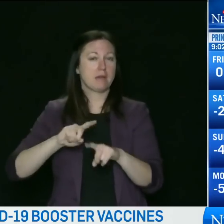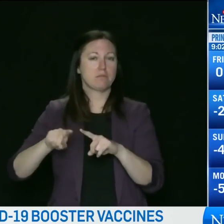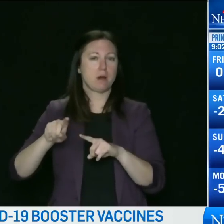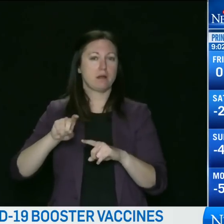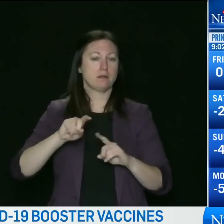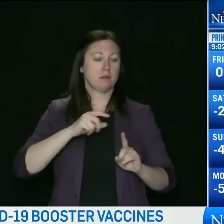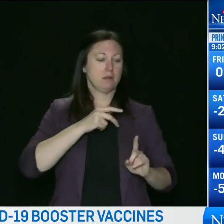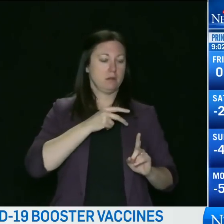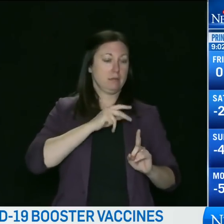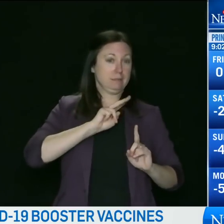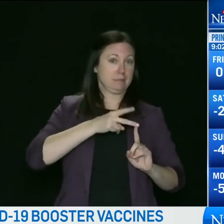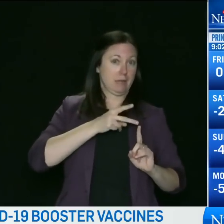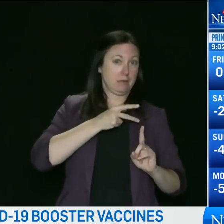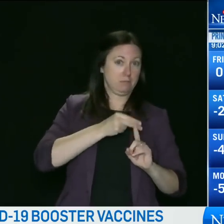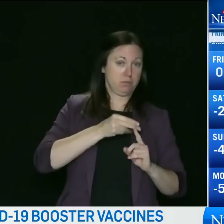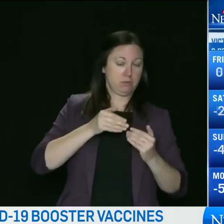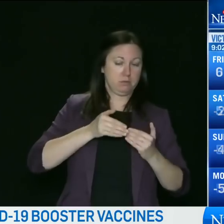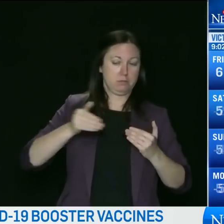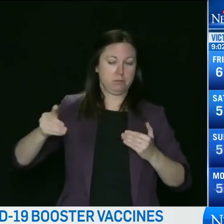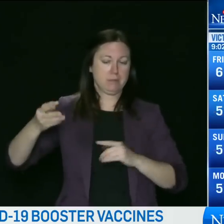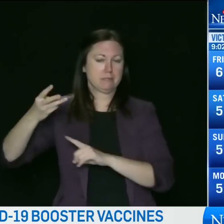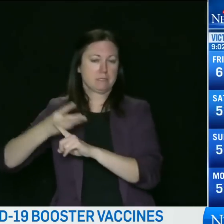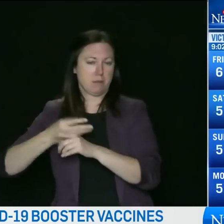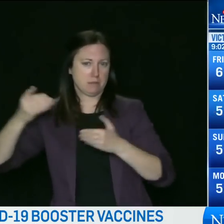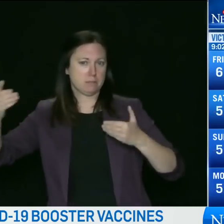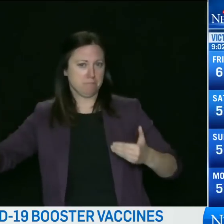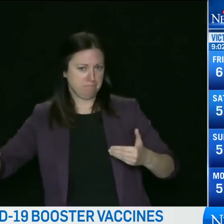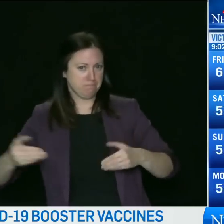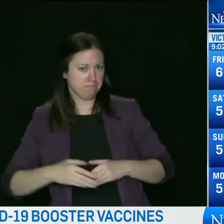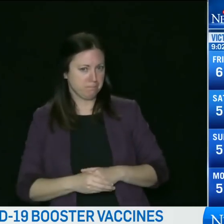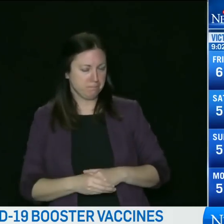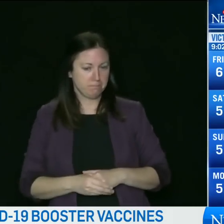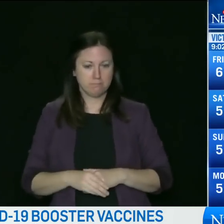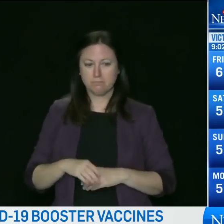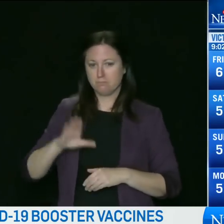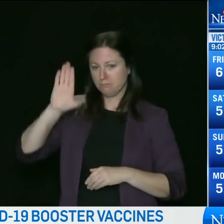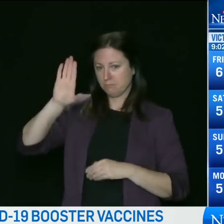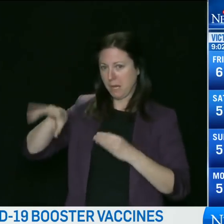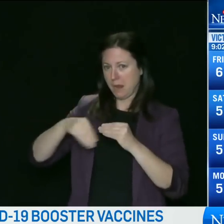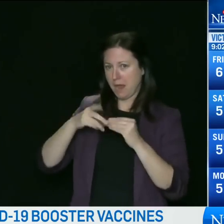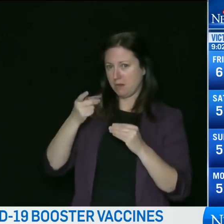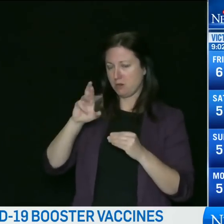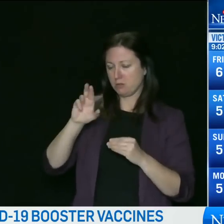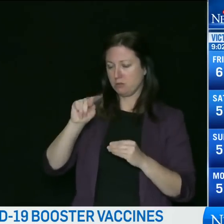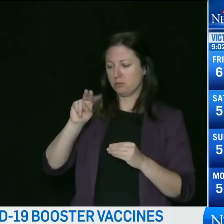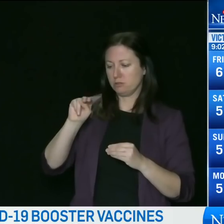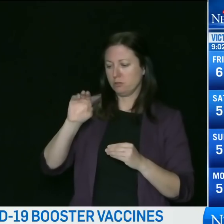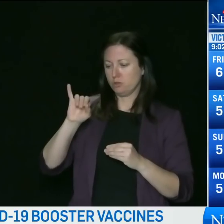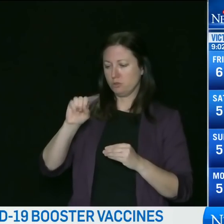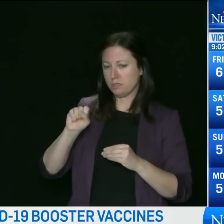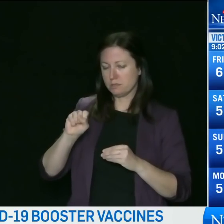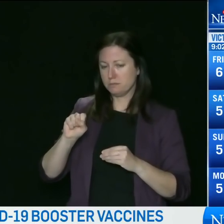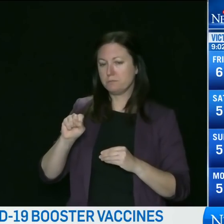CERTAINLY GOON GET YOUR BOOSTER,